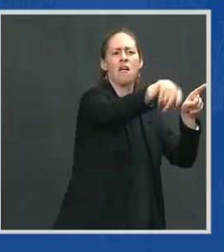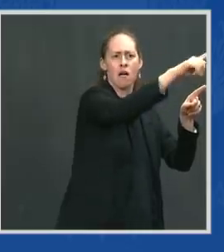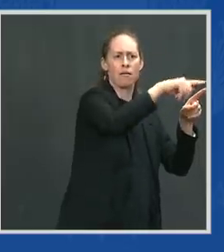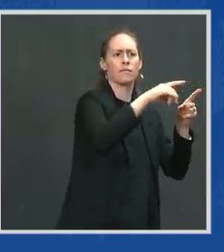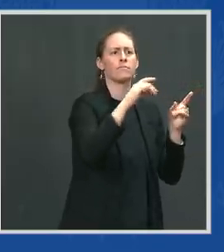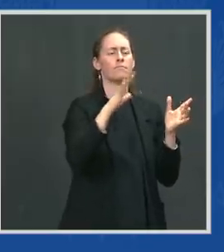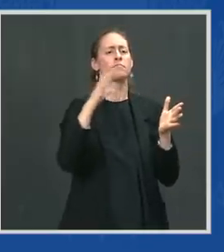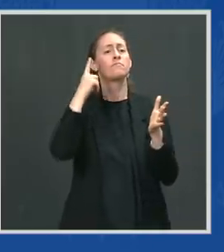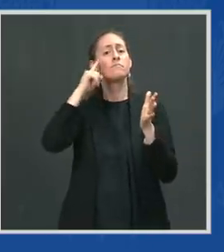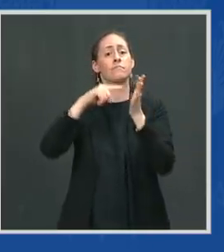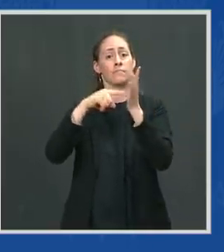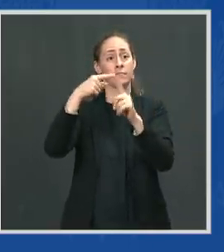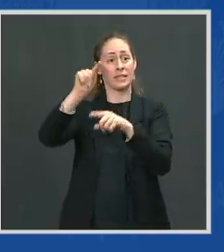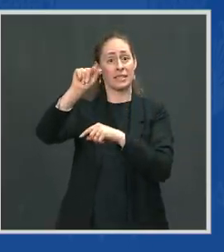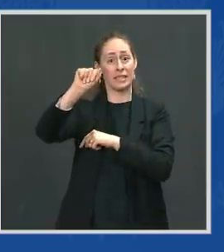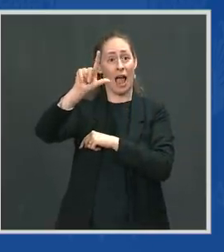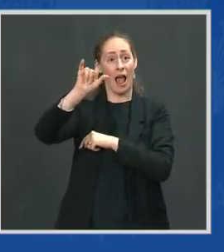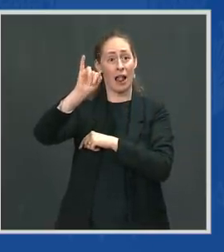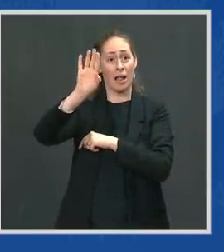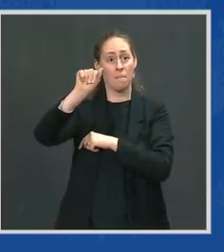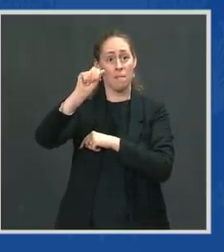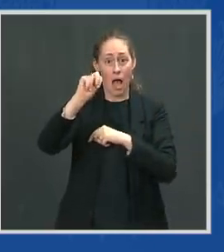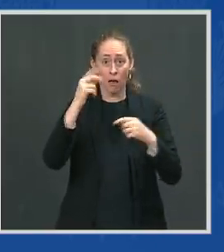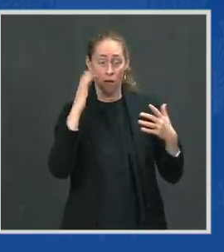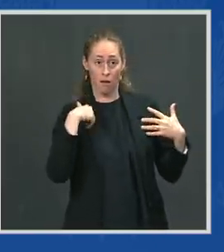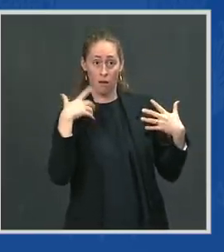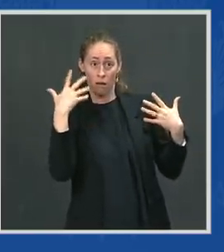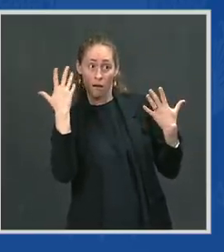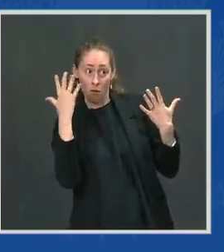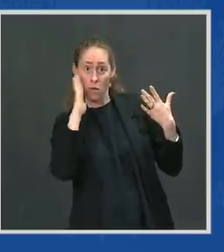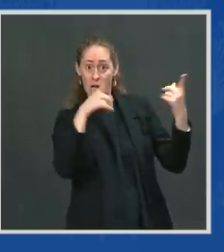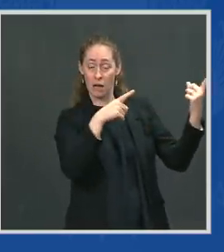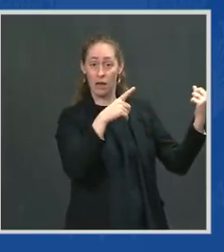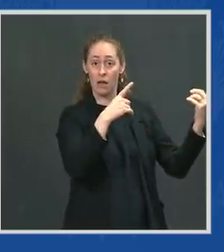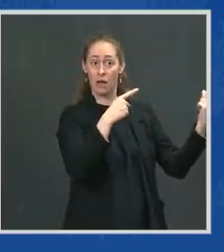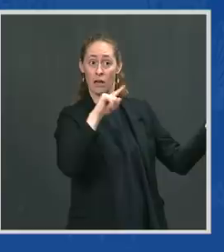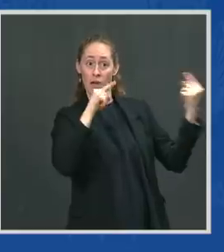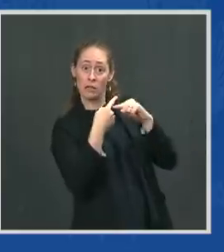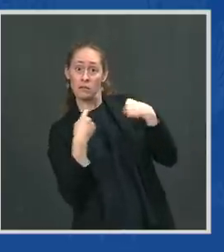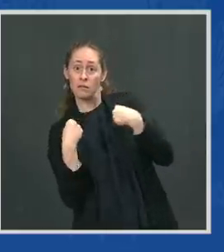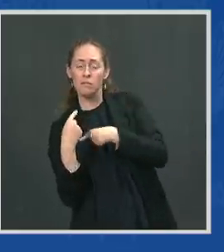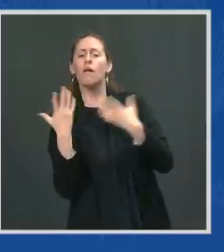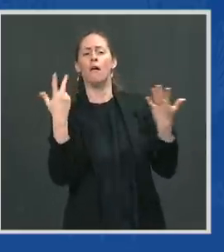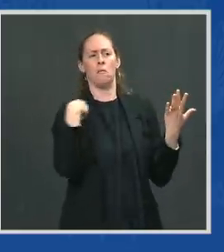as we draw down, we will defend ourselves and our partners with all the tools at our disposal.